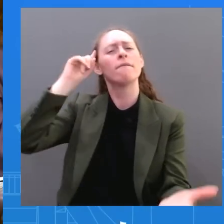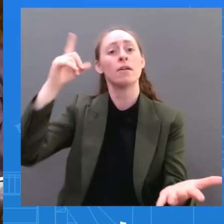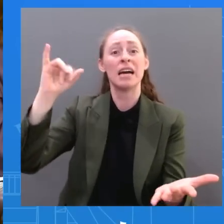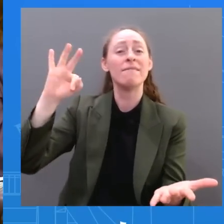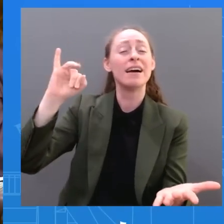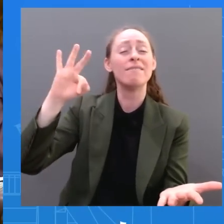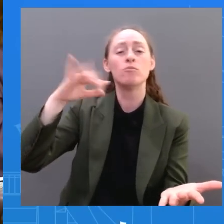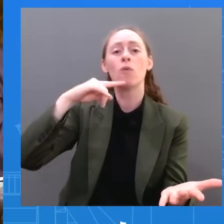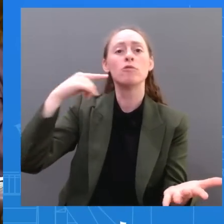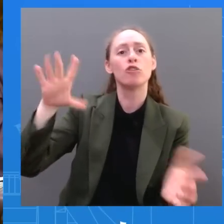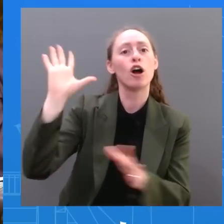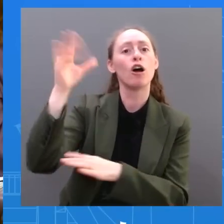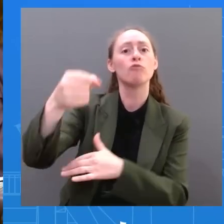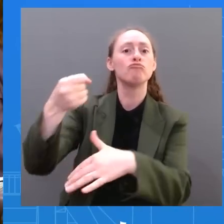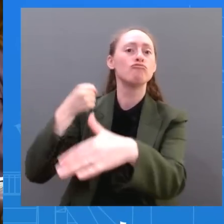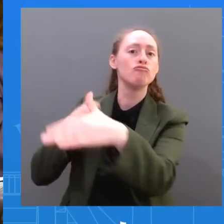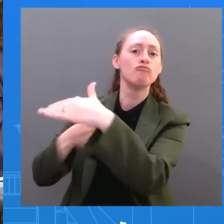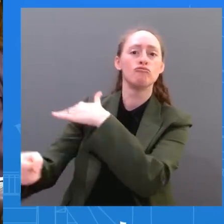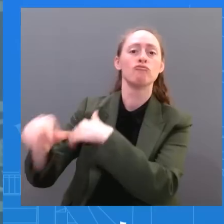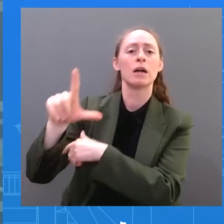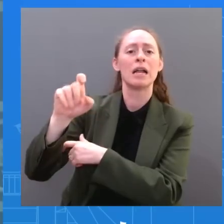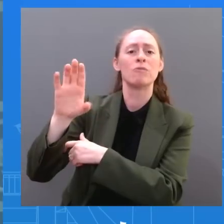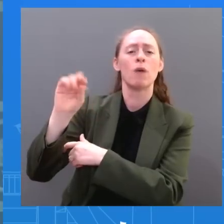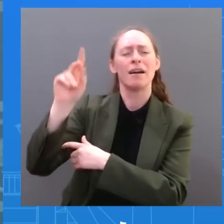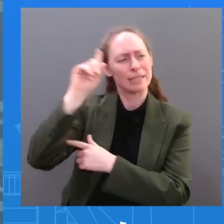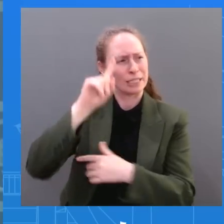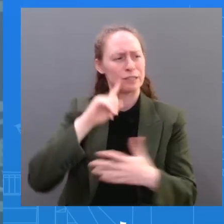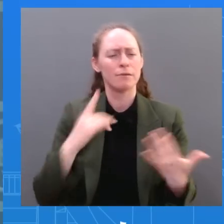Do you see this as a double standard? Ms. Jean-Pierre: This is a President